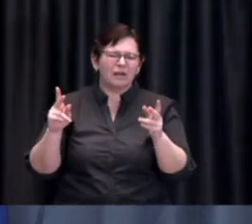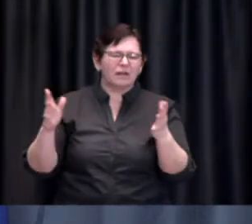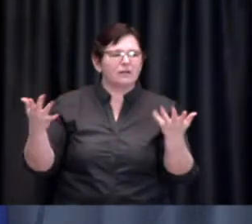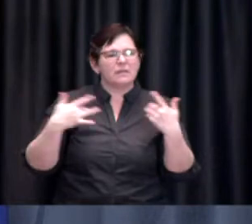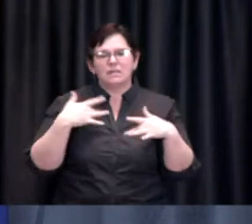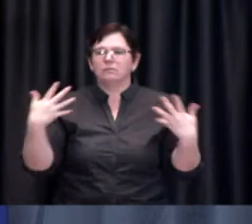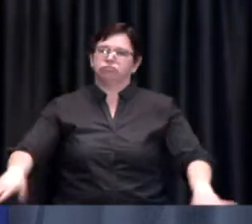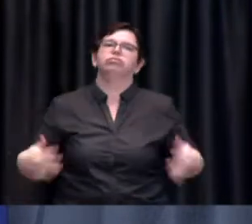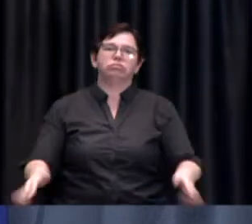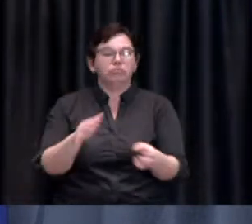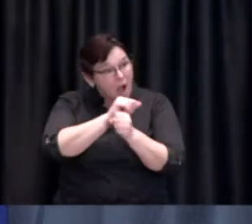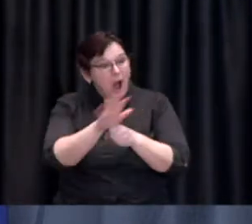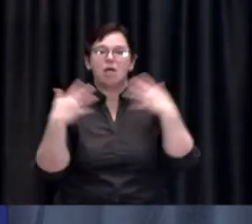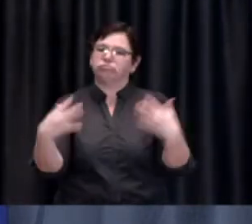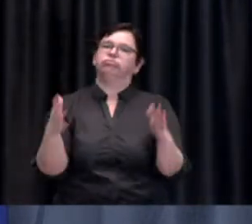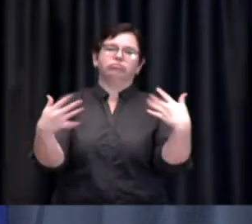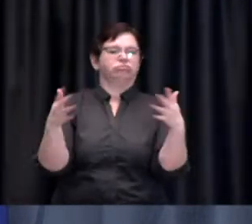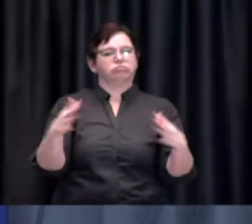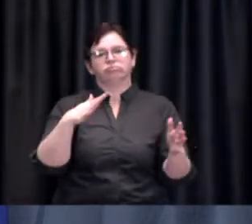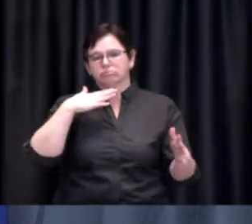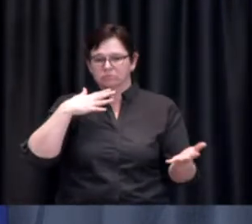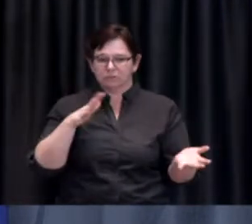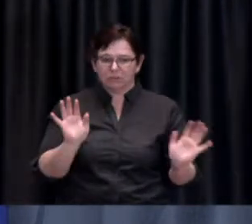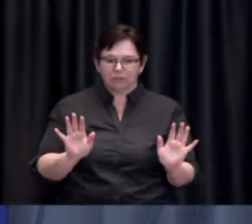Mayor Tory: Well let's separate the two uh the reason as I tried to explain